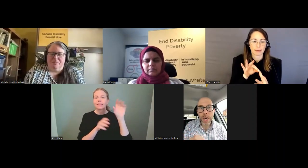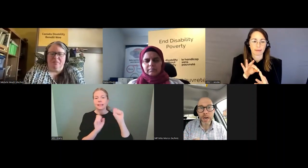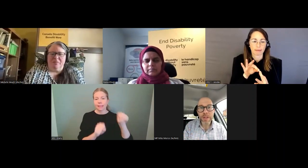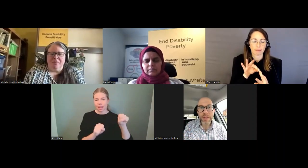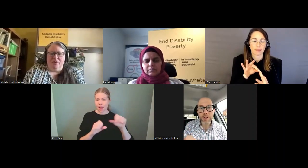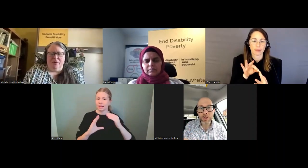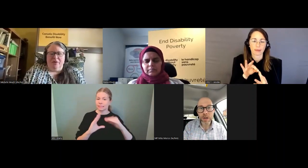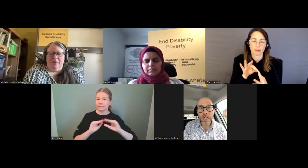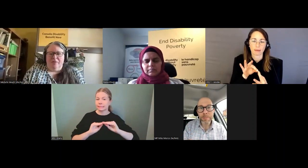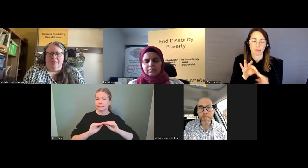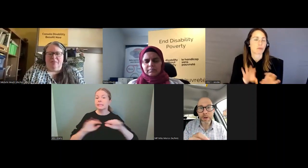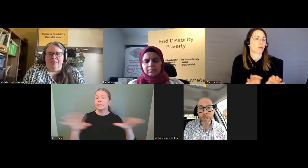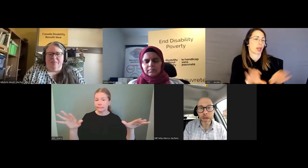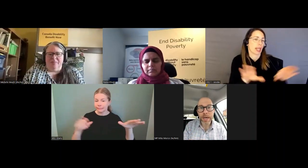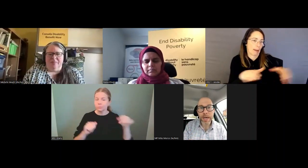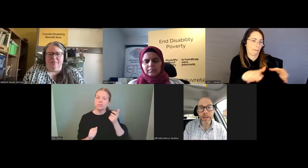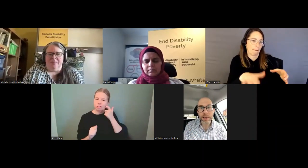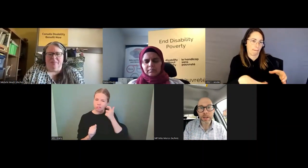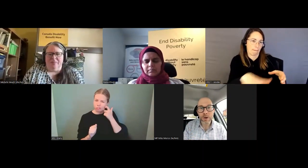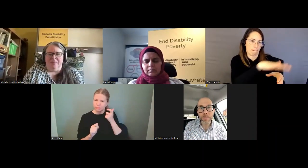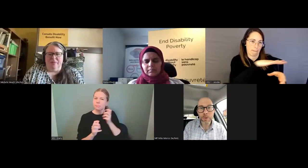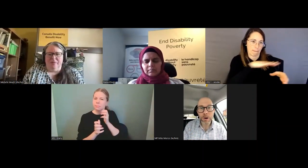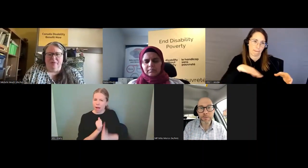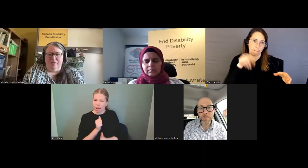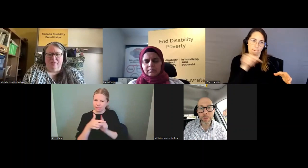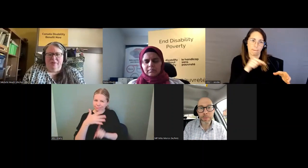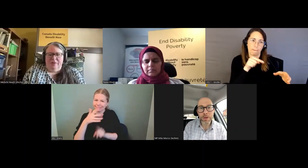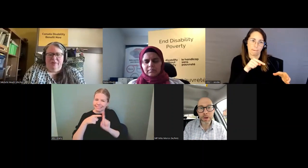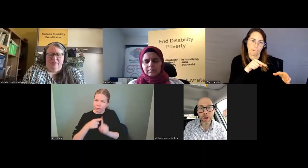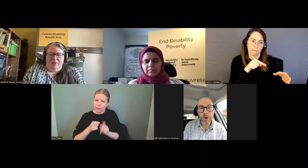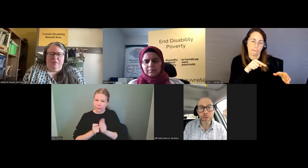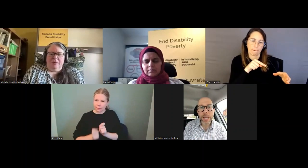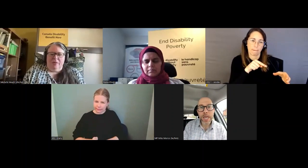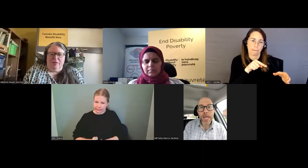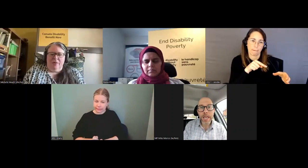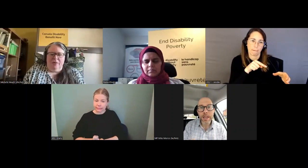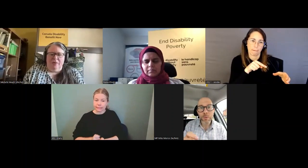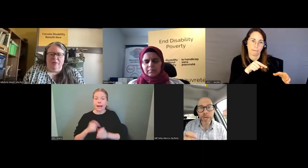ONE OF THEM AS YOU TALK ABOUT CLAWBACKS THAT IS SO IMPORTANT FOR PEOPLE TO KNOW IS WE DID